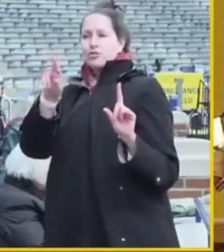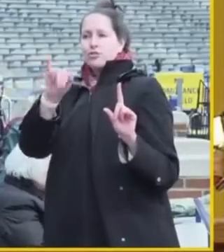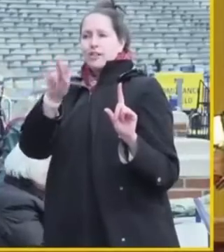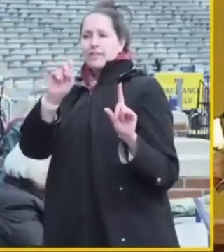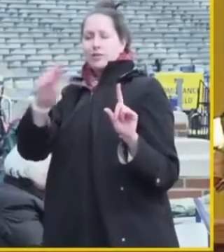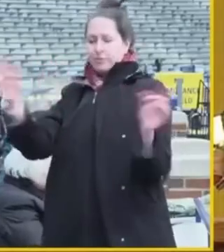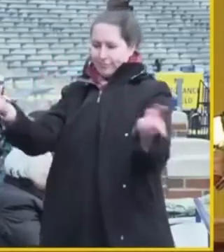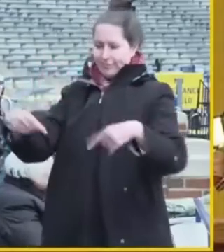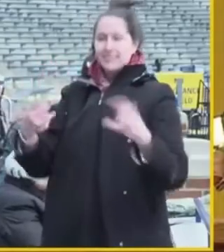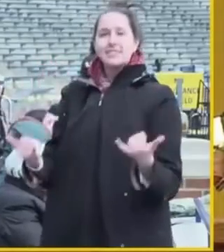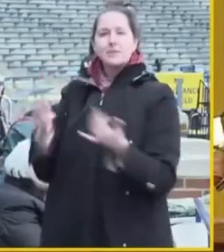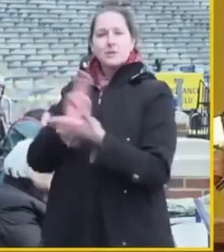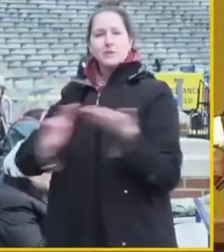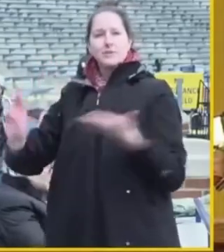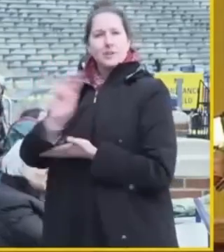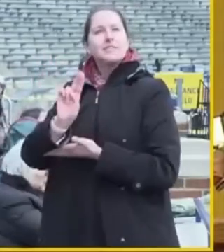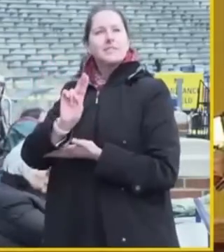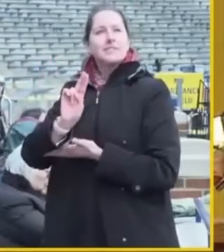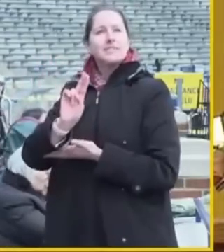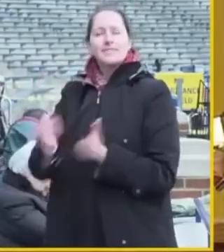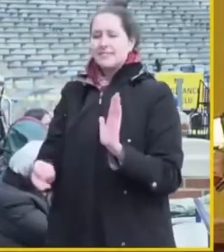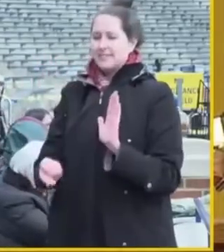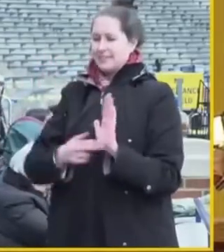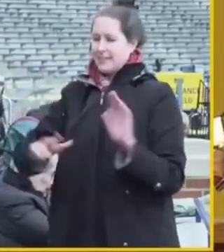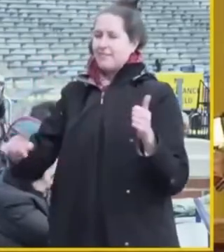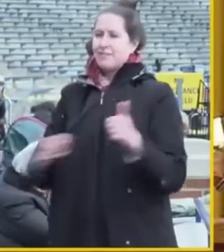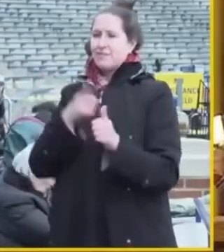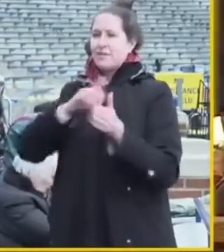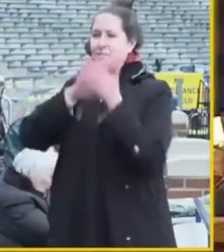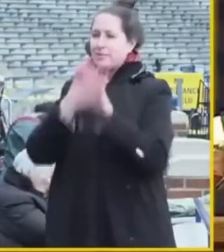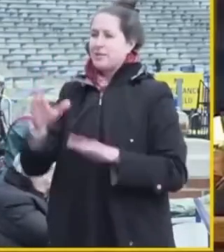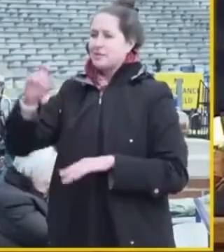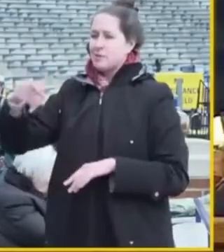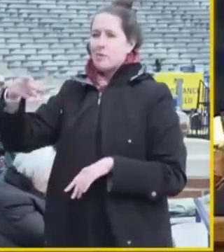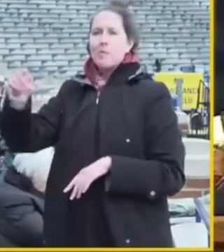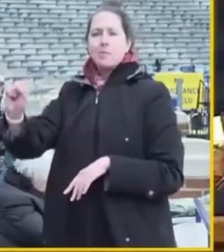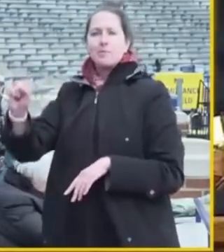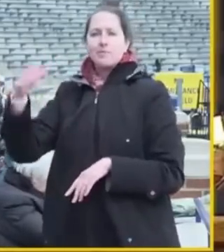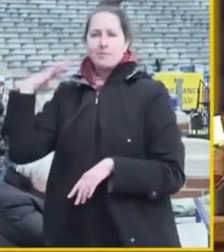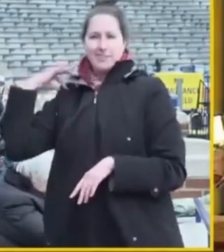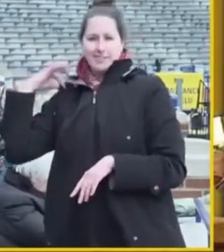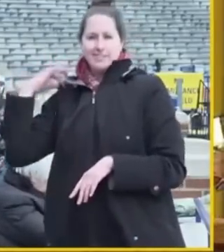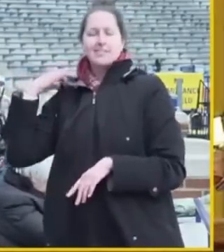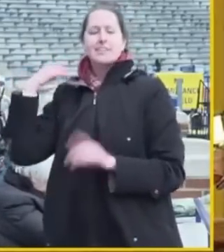to sign up the very first Peace Corps volunteers. He knew that the students here at Michigan